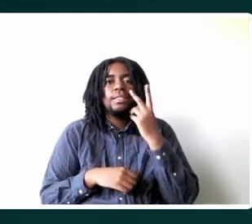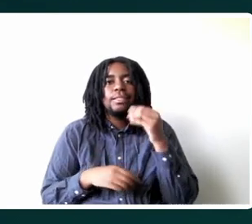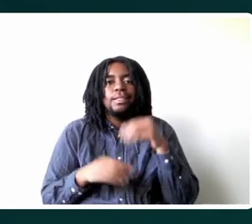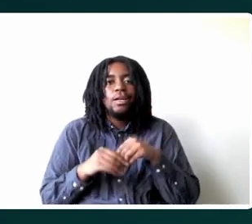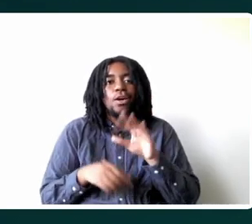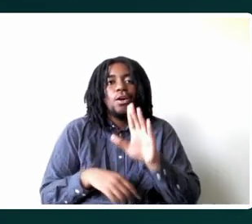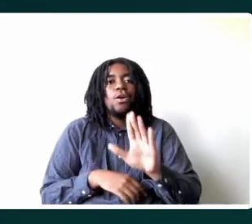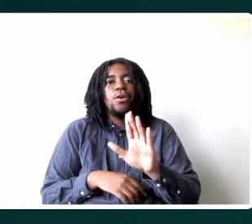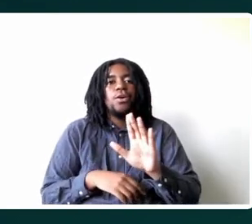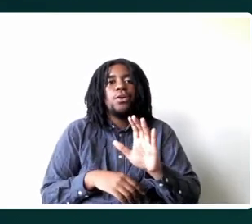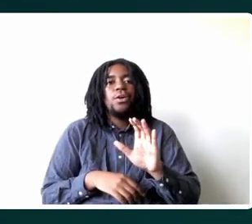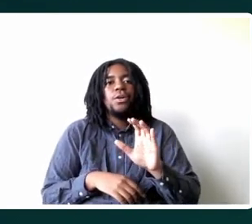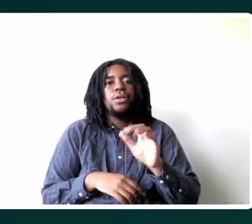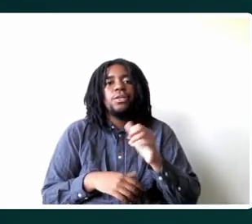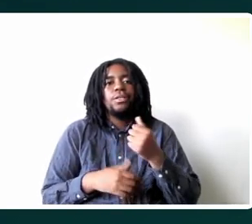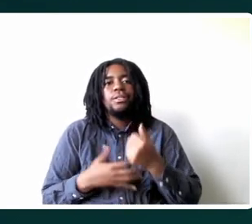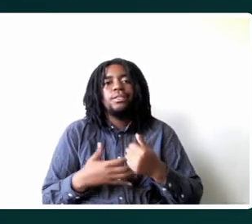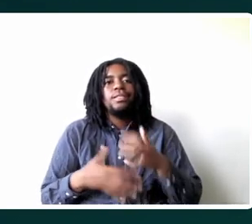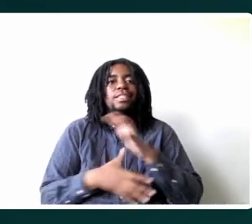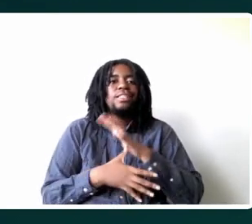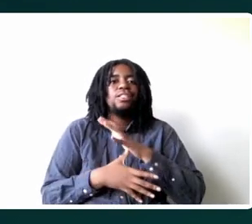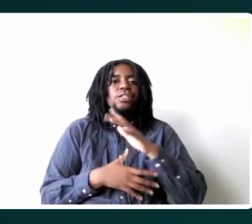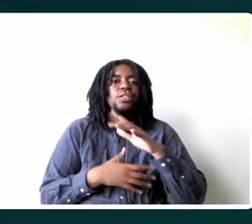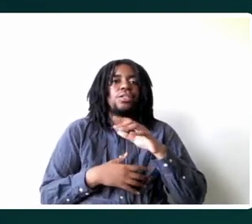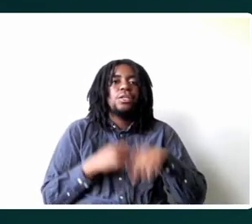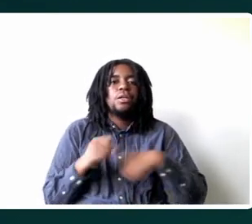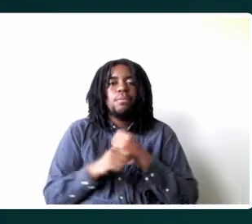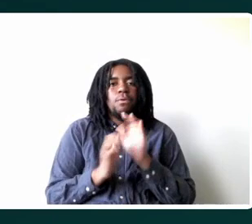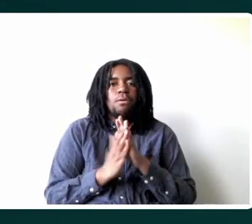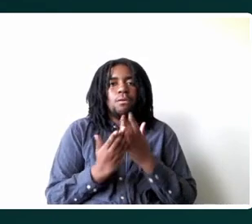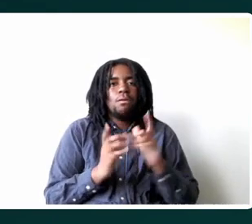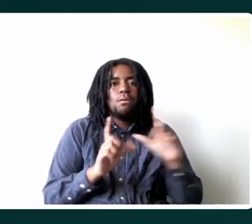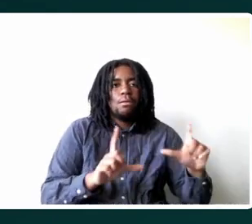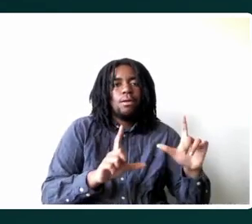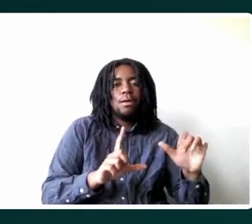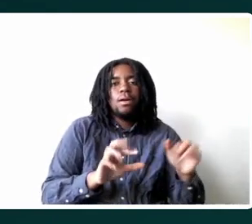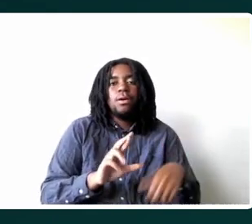on the right side of this photograph showing James V. Herring, who is second from the left,